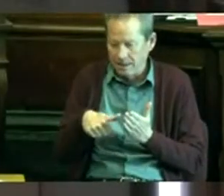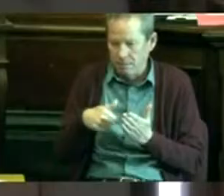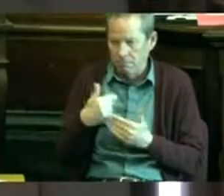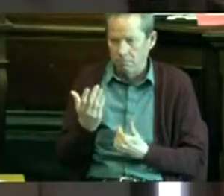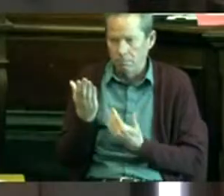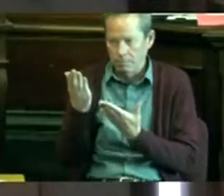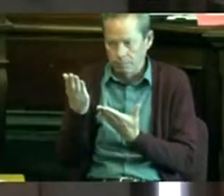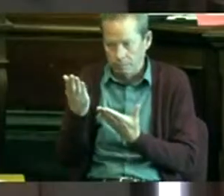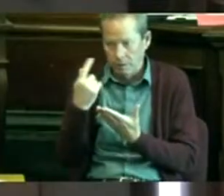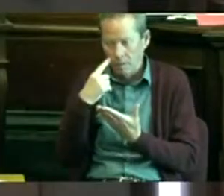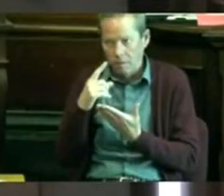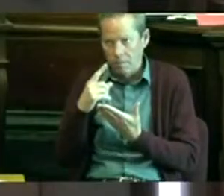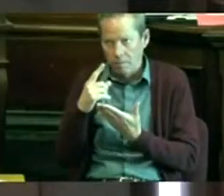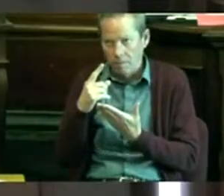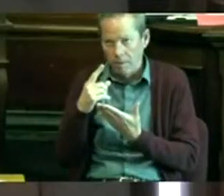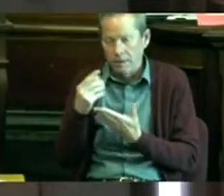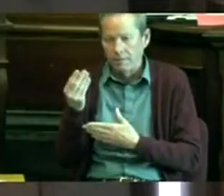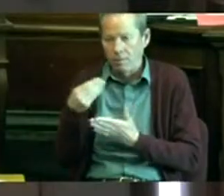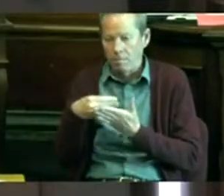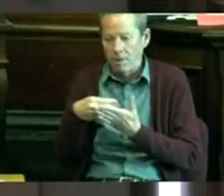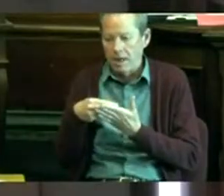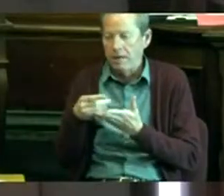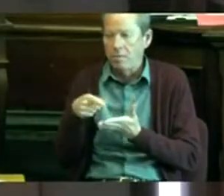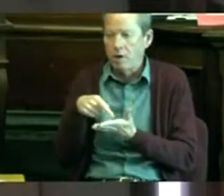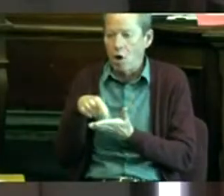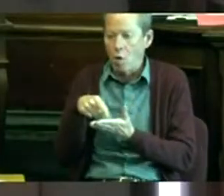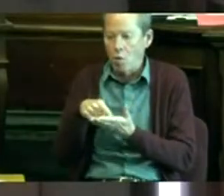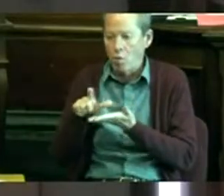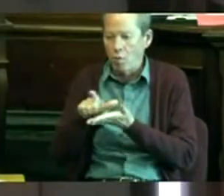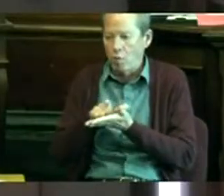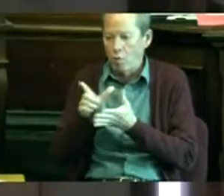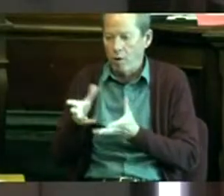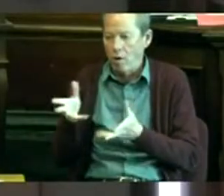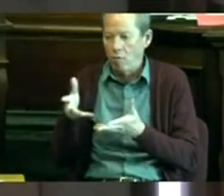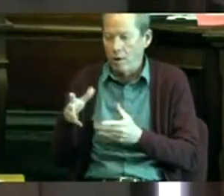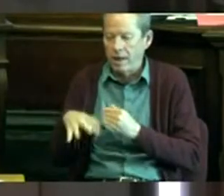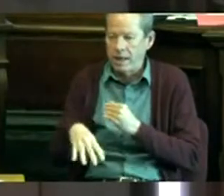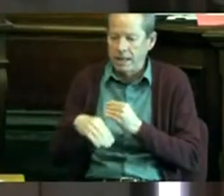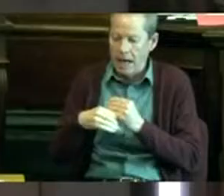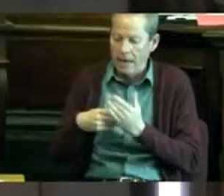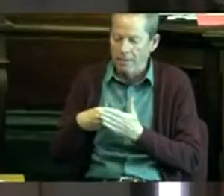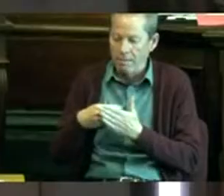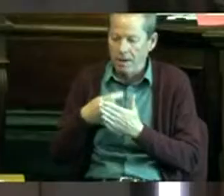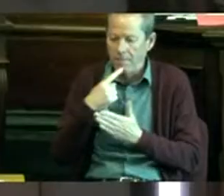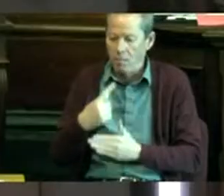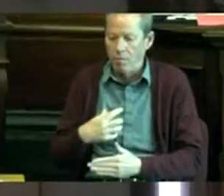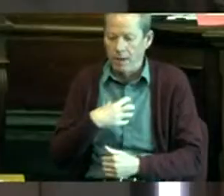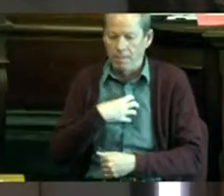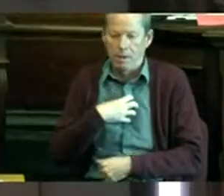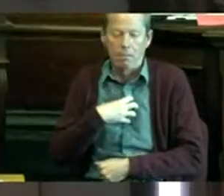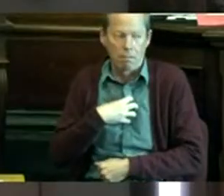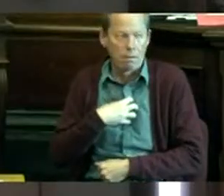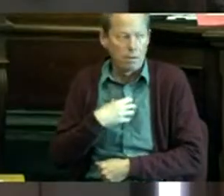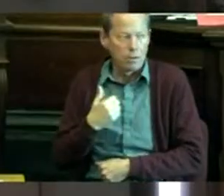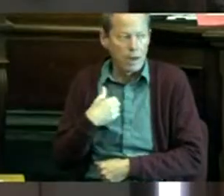month, but to add that the amount to this for this is for